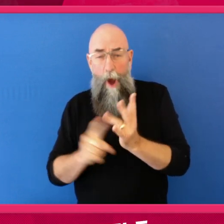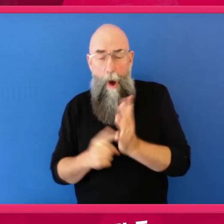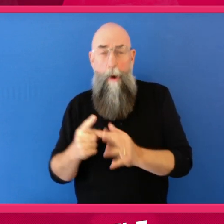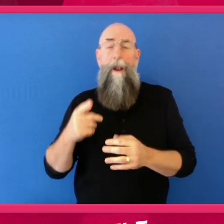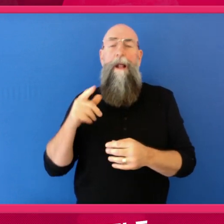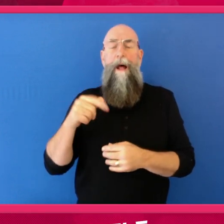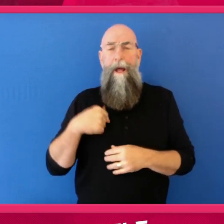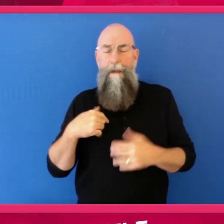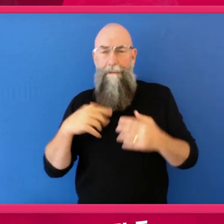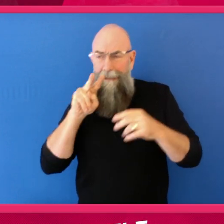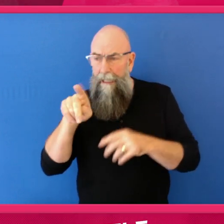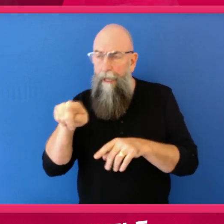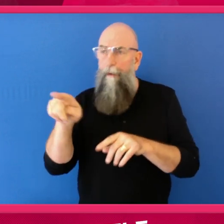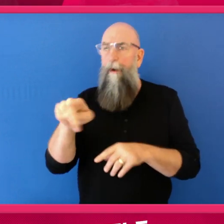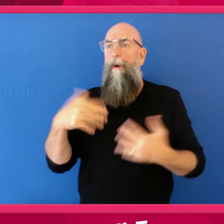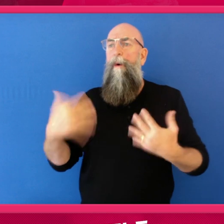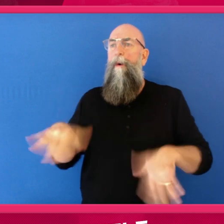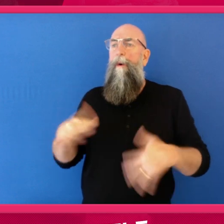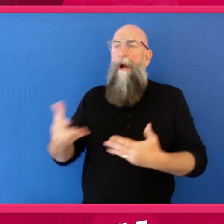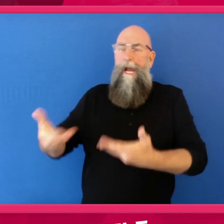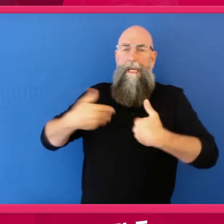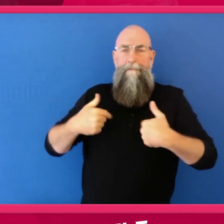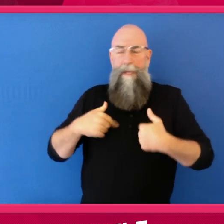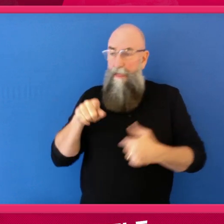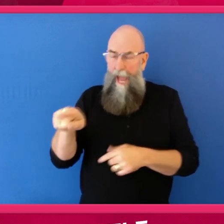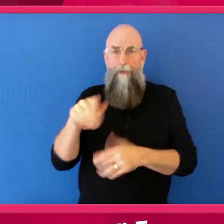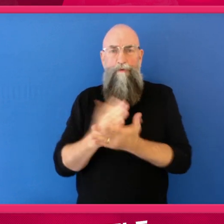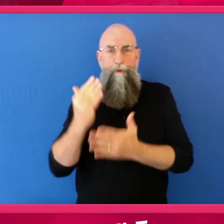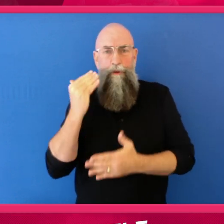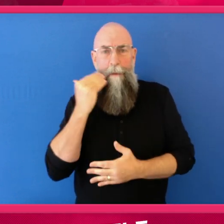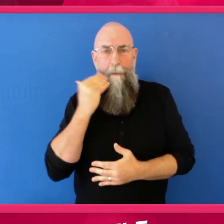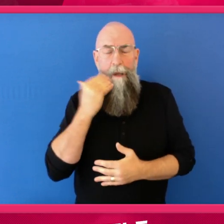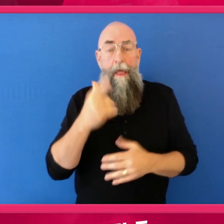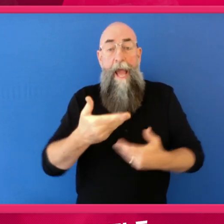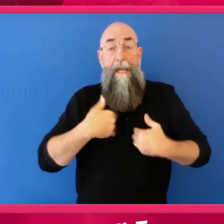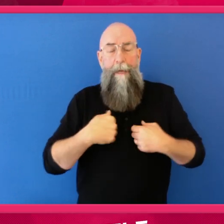results and be Paralympic champions back then that really inspired me to start my journey.